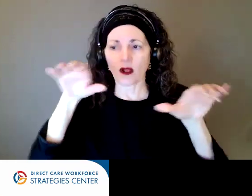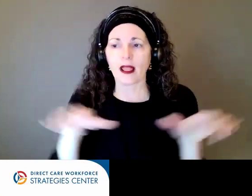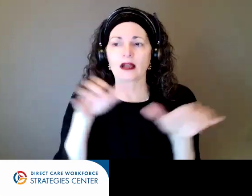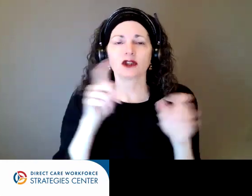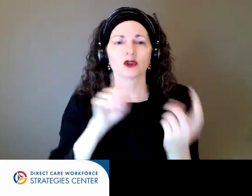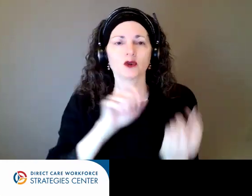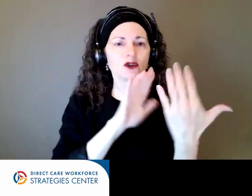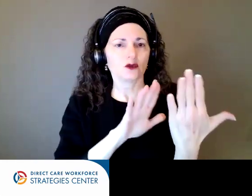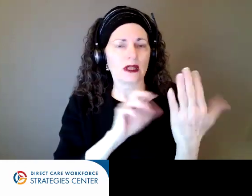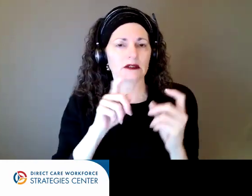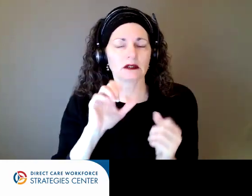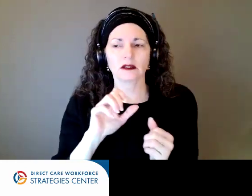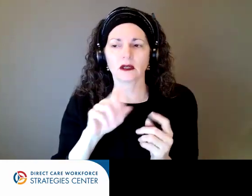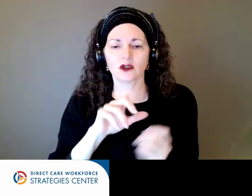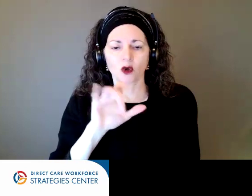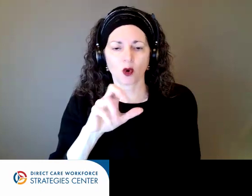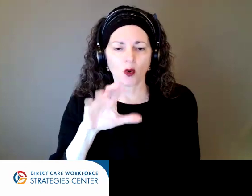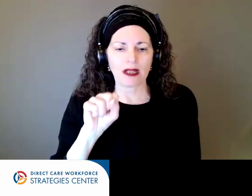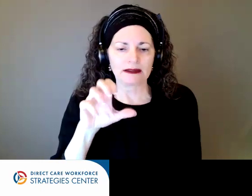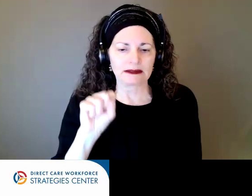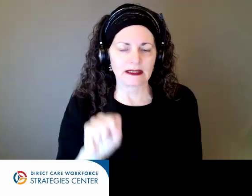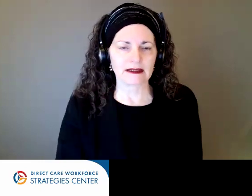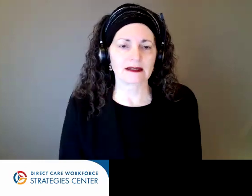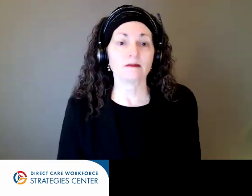Before we begin. We're going to go over some housekeeping items.